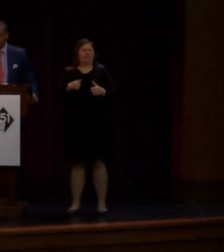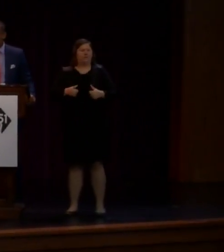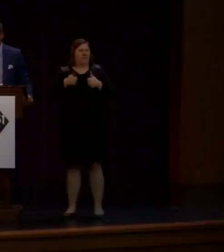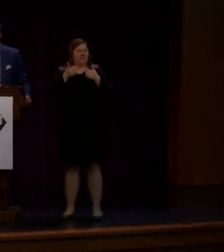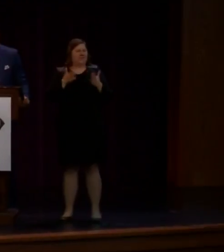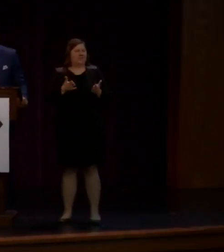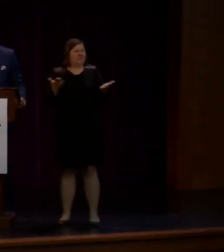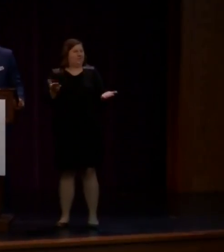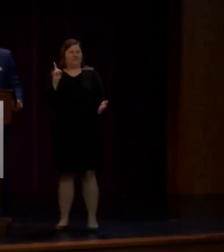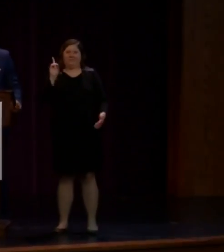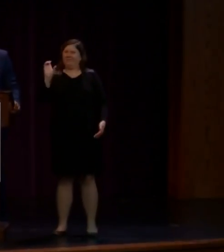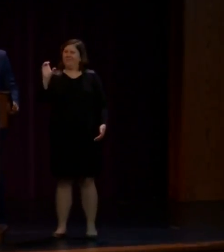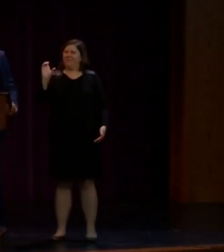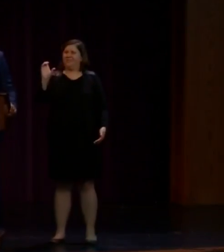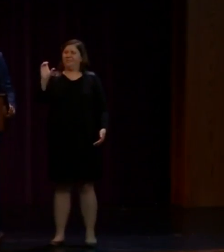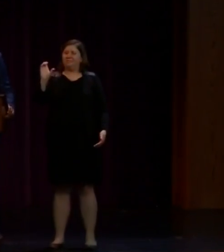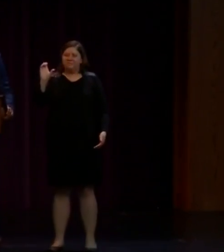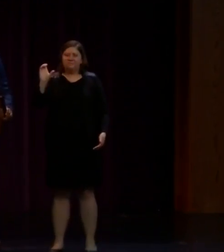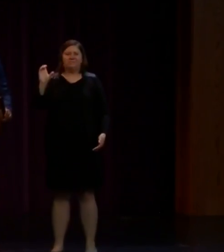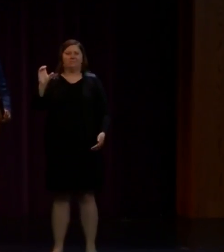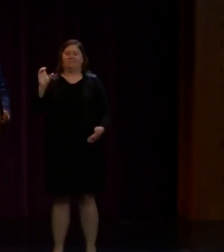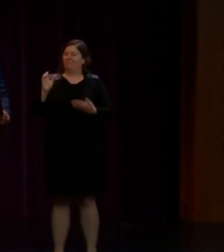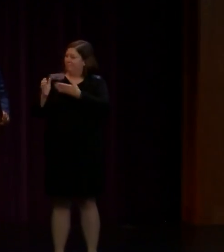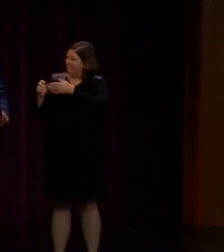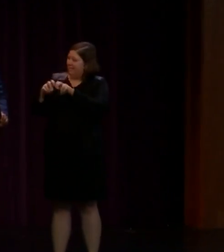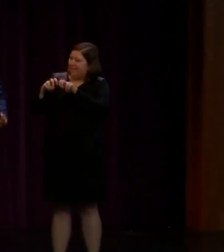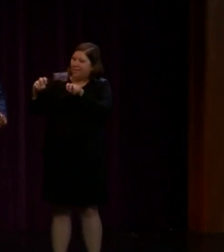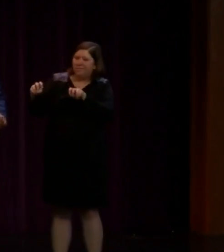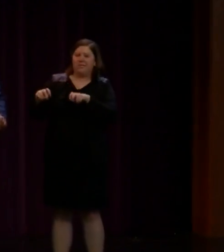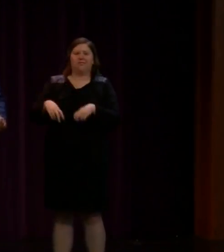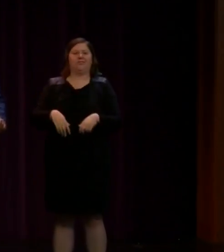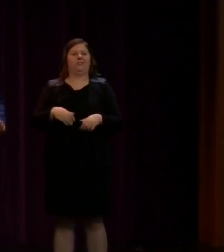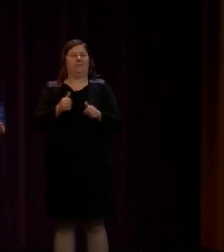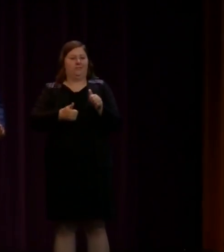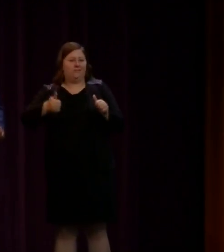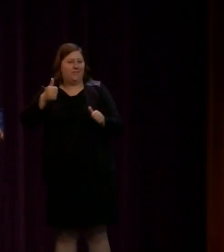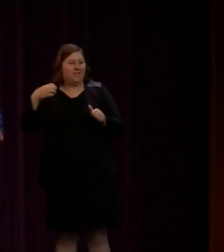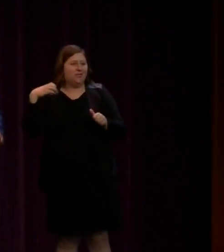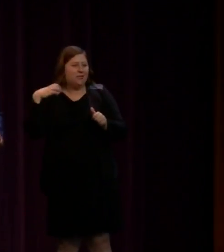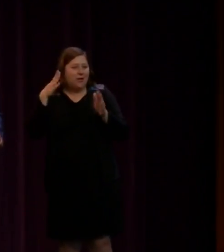DISTRICT OF COLUMBIA. THE COMMISSION AND MR. CHAIRMAN,